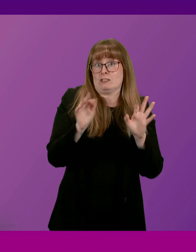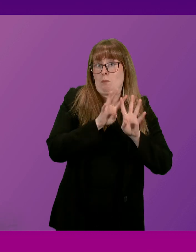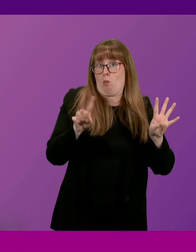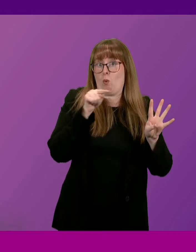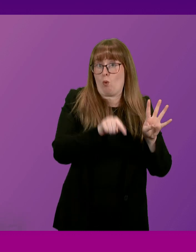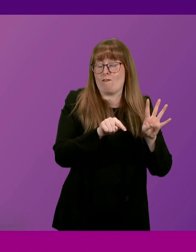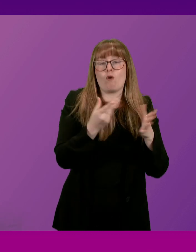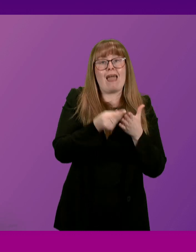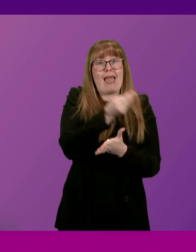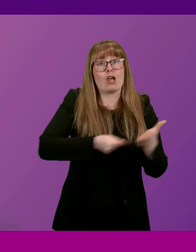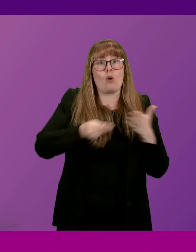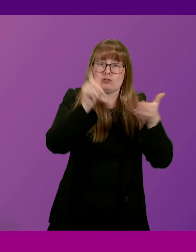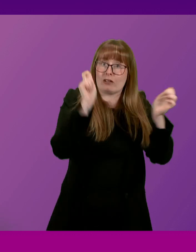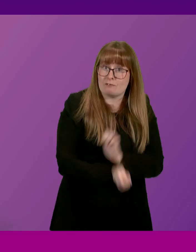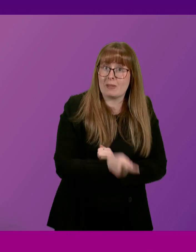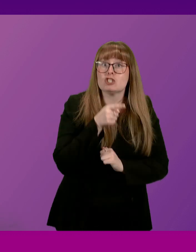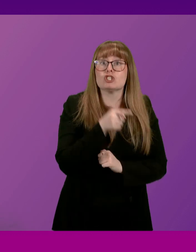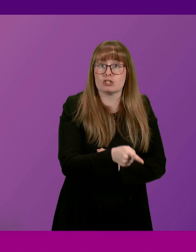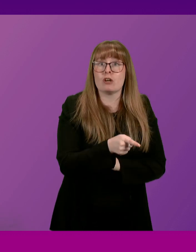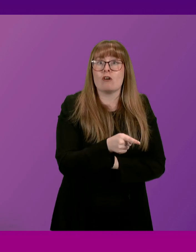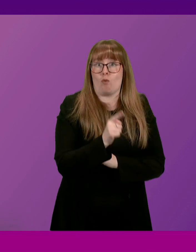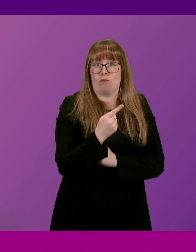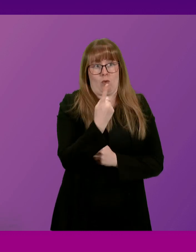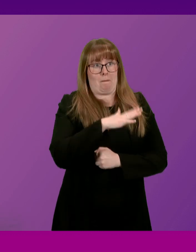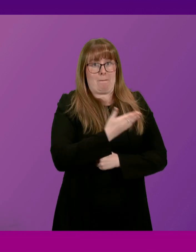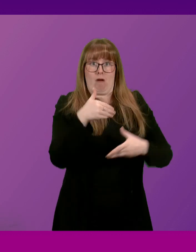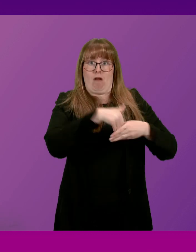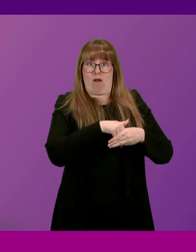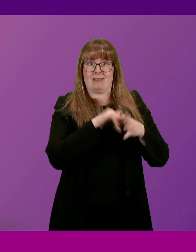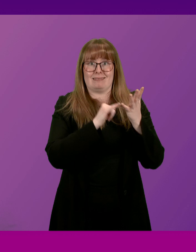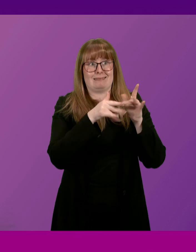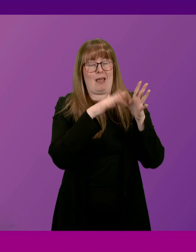the national strategy for economic transformation. Sir Simon Lister of BAE Systems is a